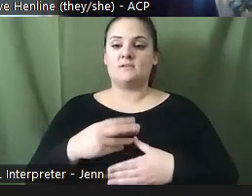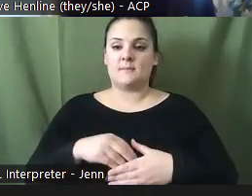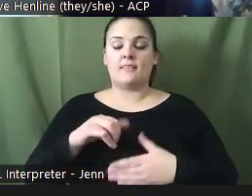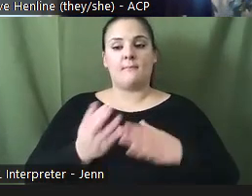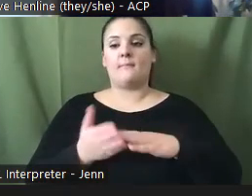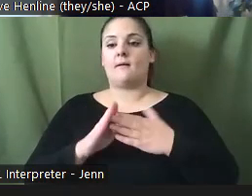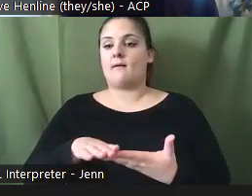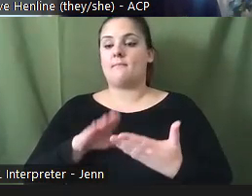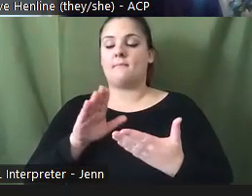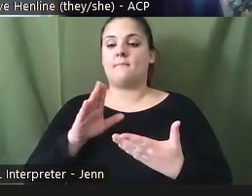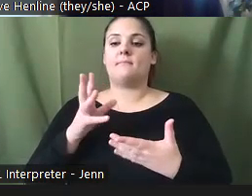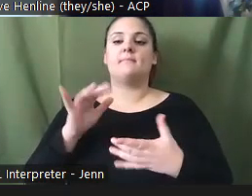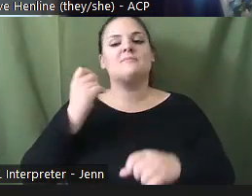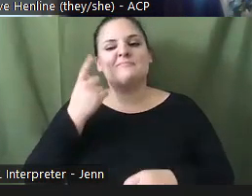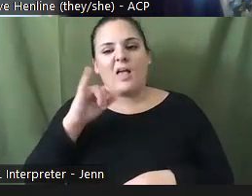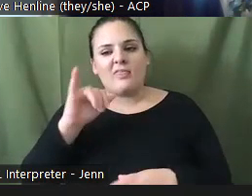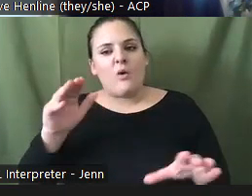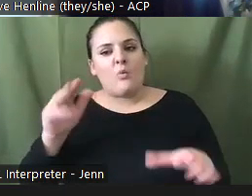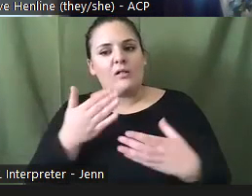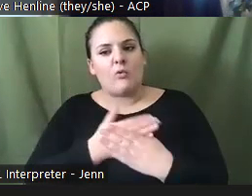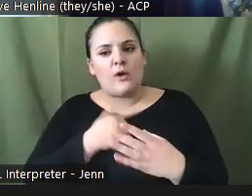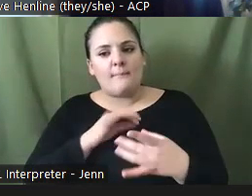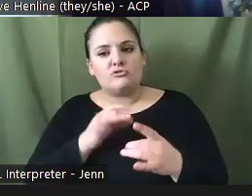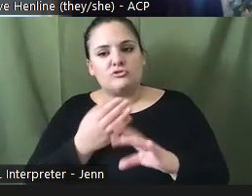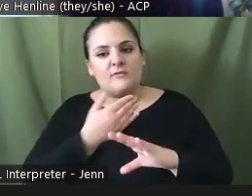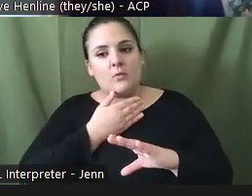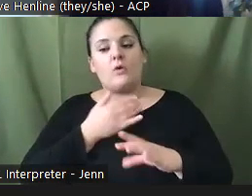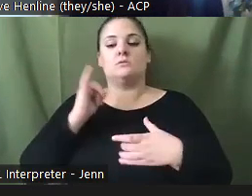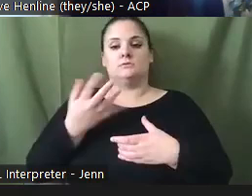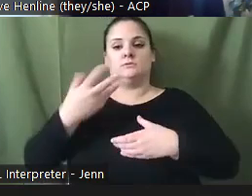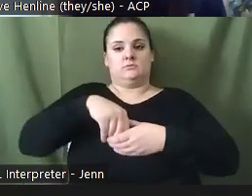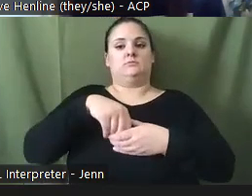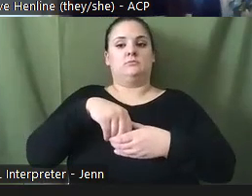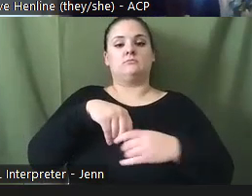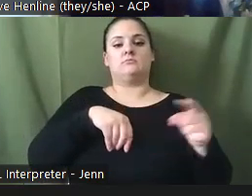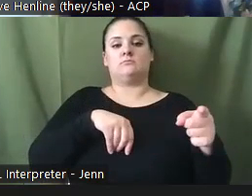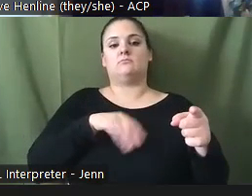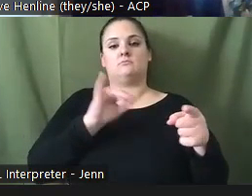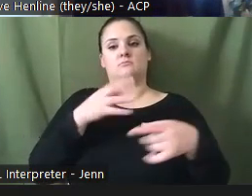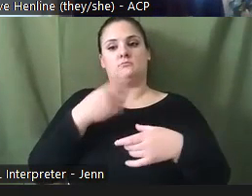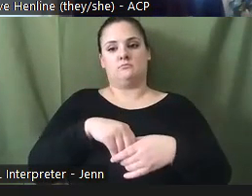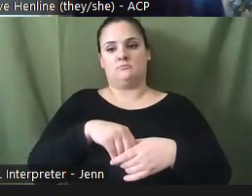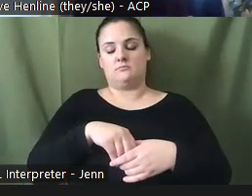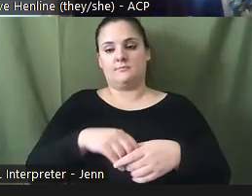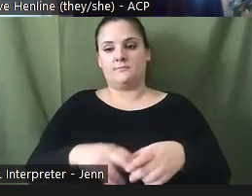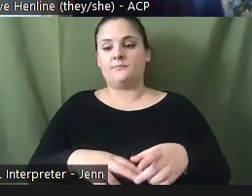folder that we provide to everybody who is part of the program. They complete that registration